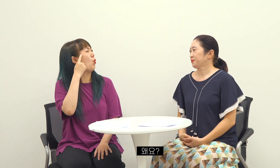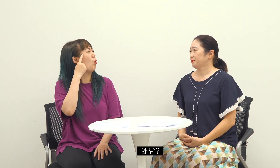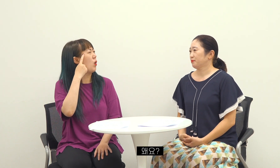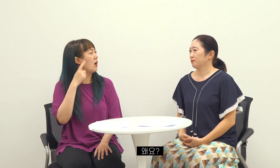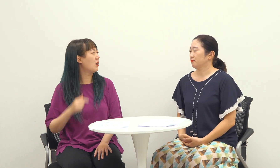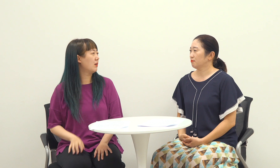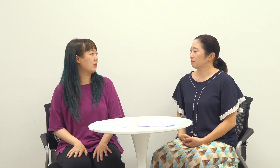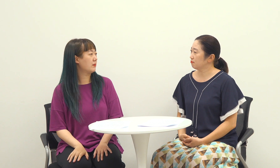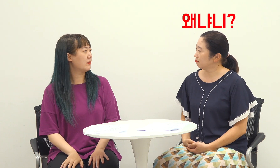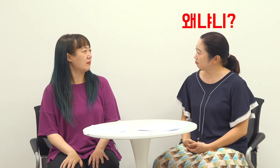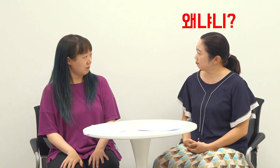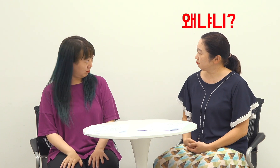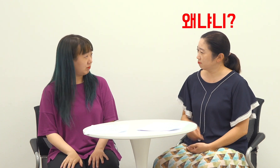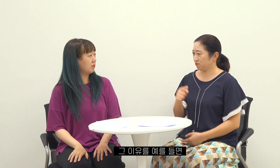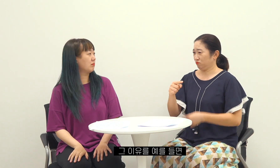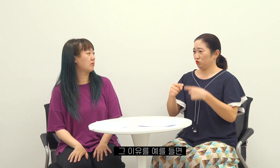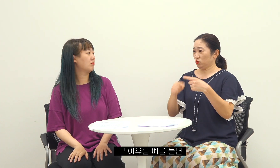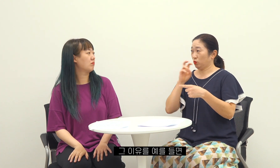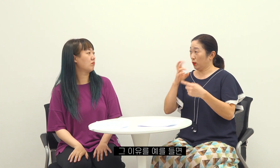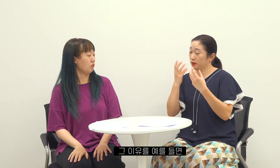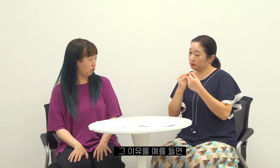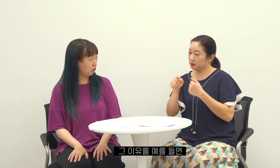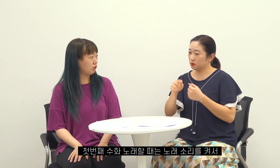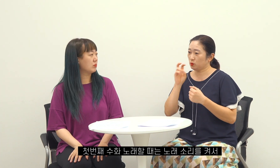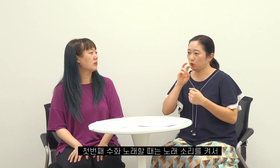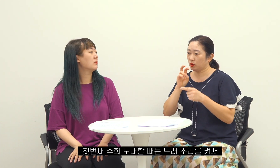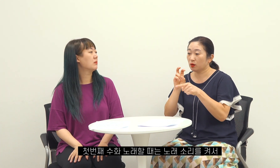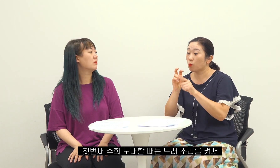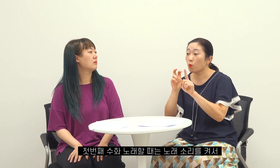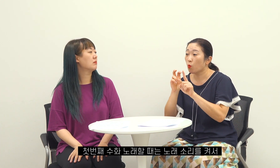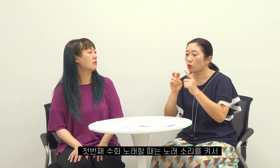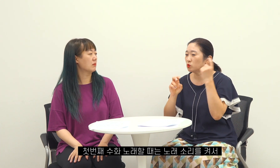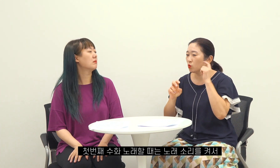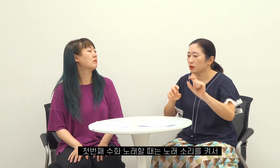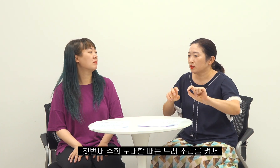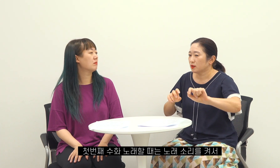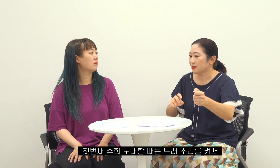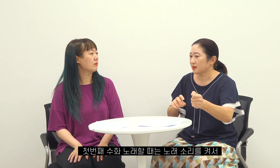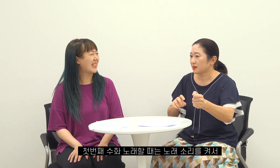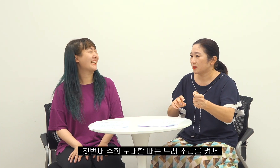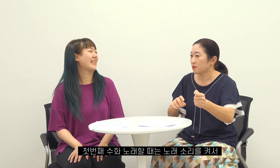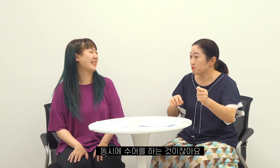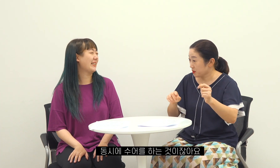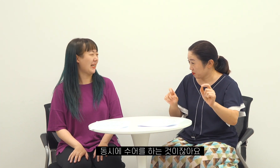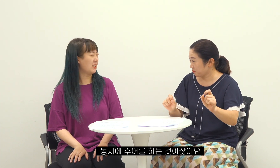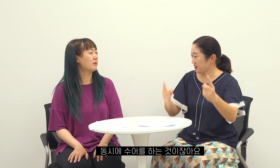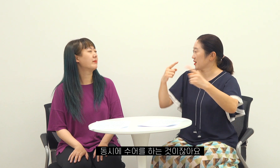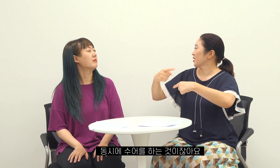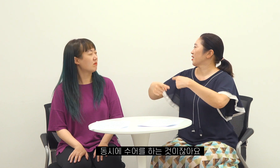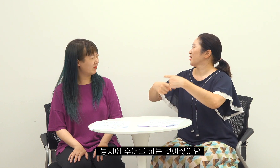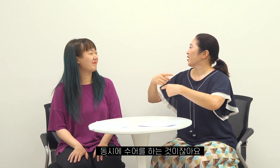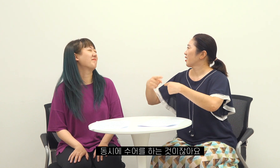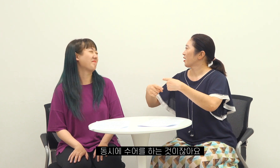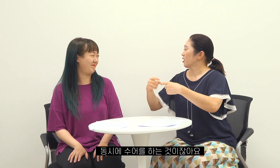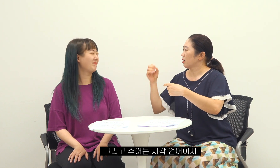Why? Why? The reason for this is, for example, first, when you sing in sign language, you have to turn up the song and speak sign language at the same time.